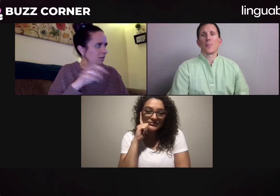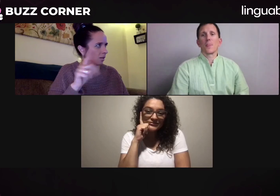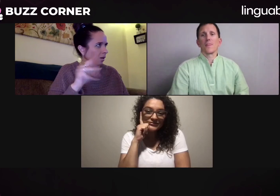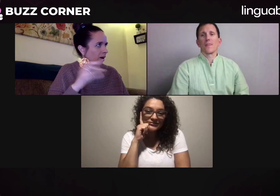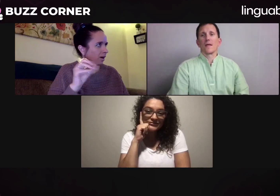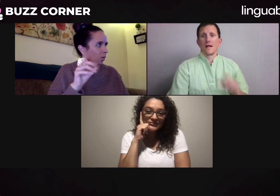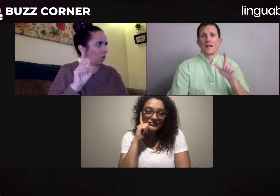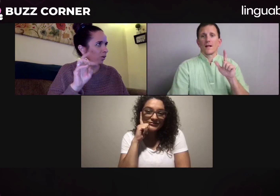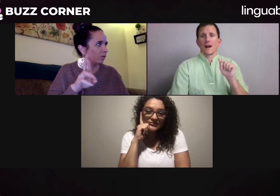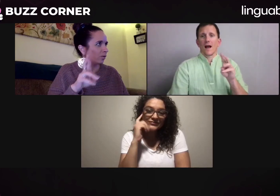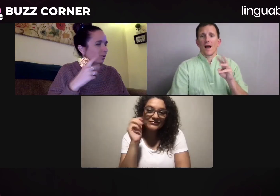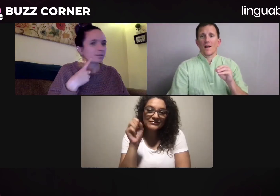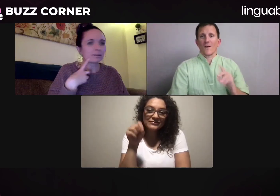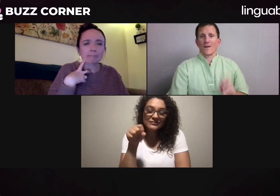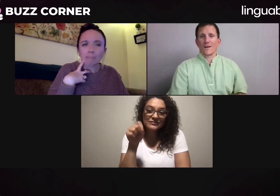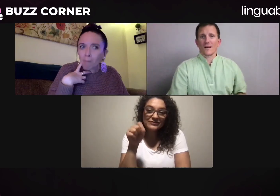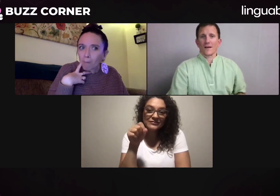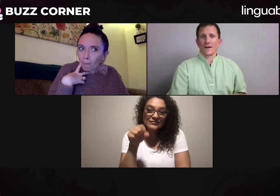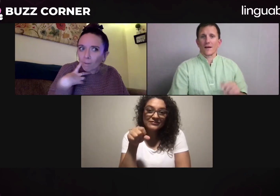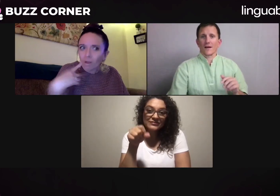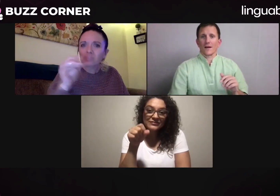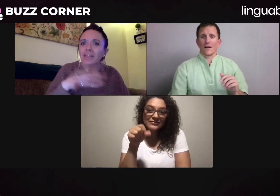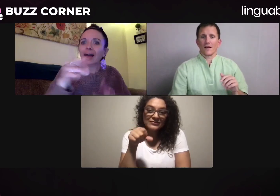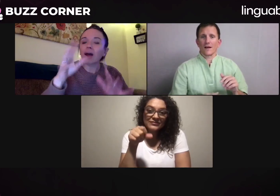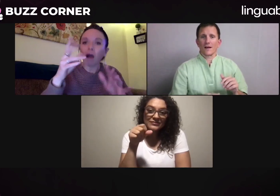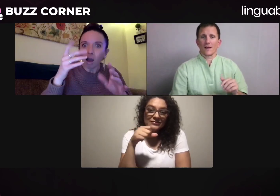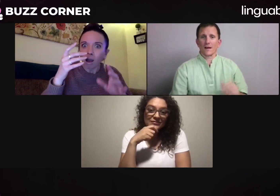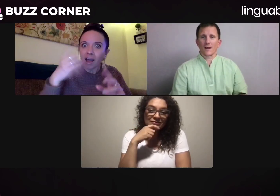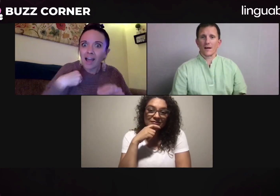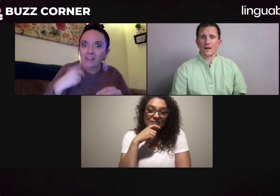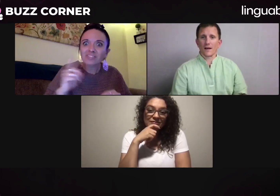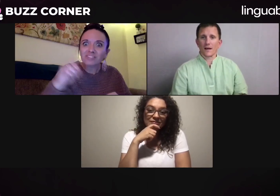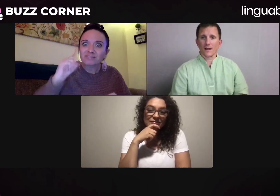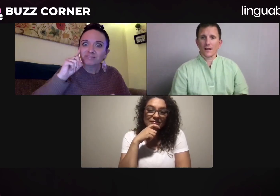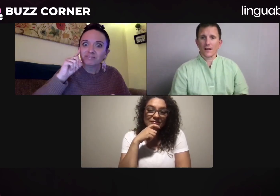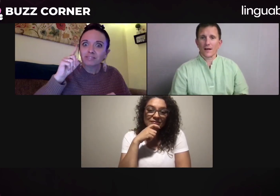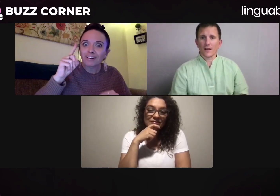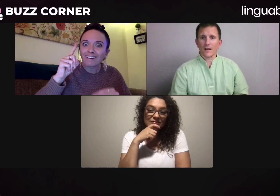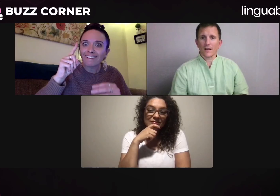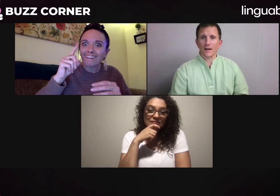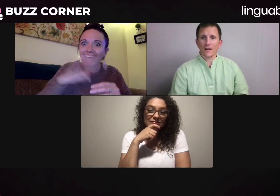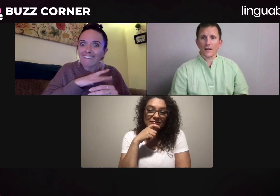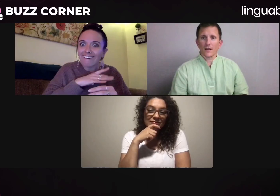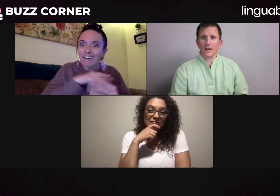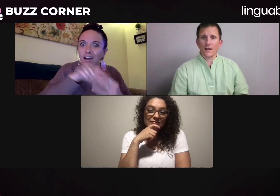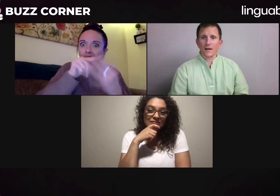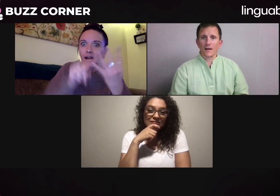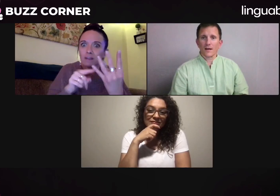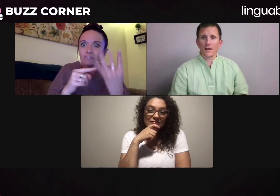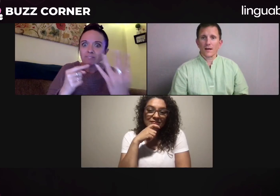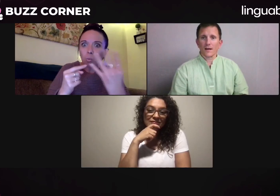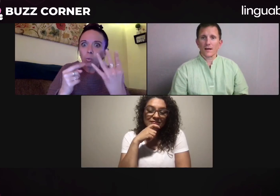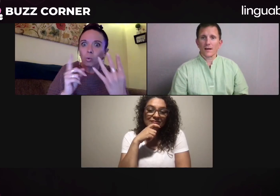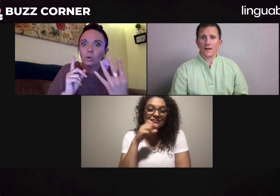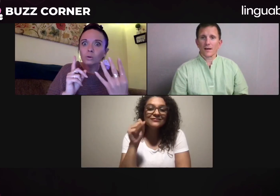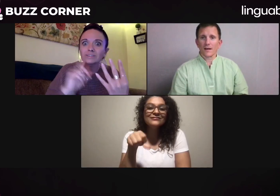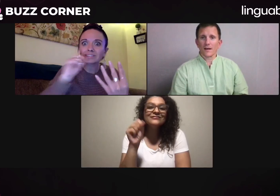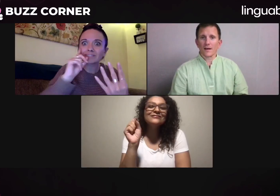There was a TV show recently where they had a deaf character. There were actually four.